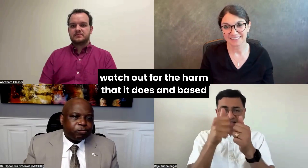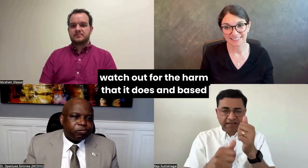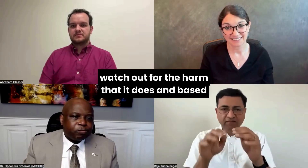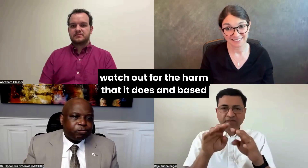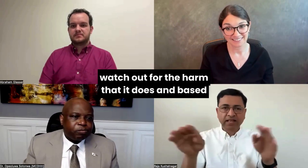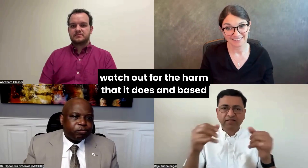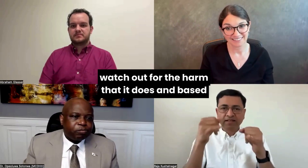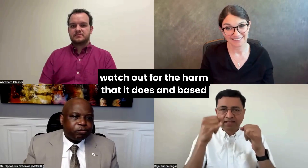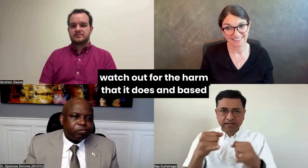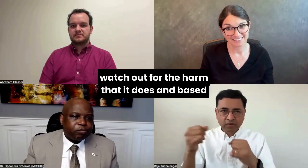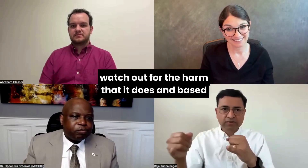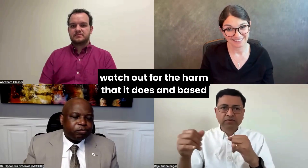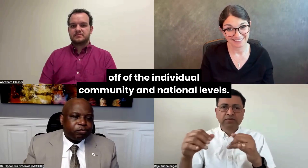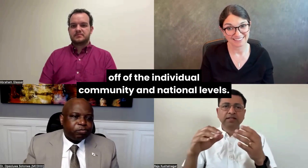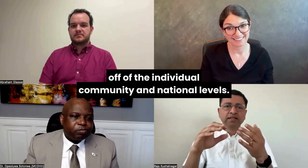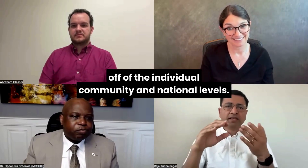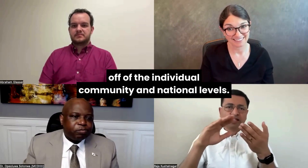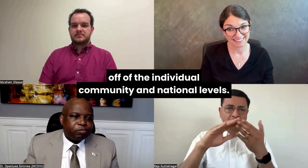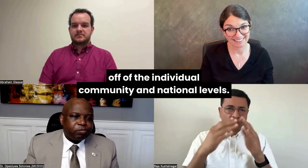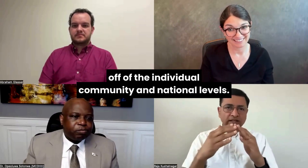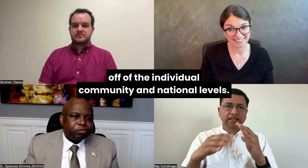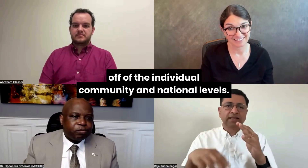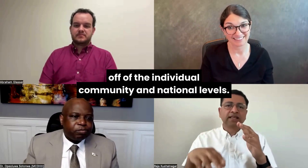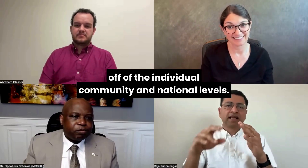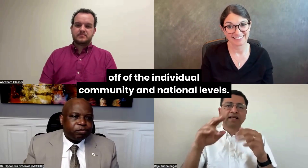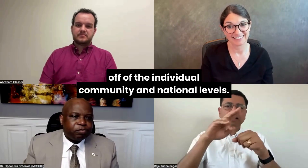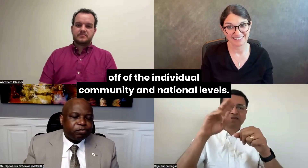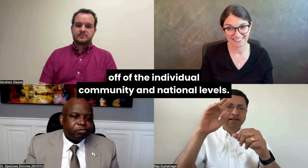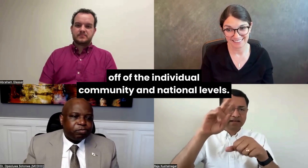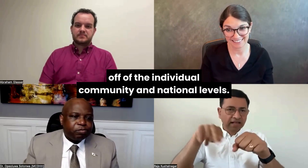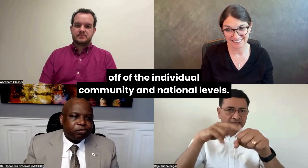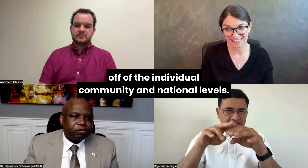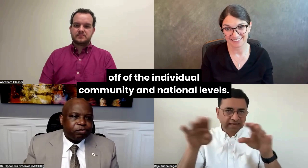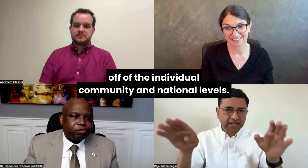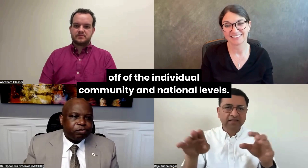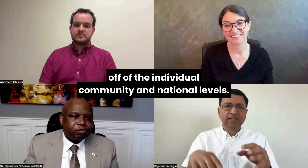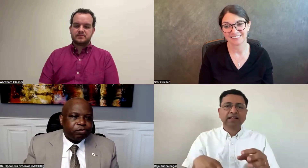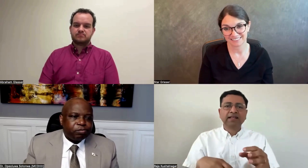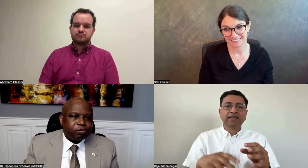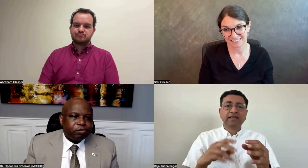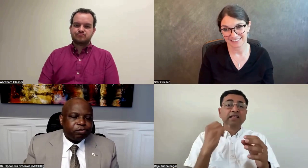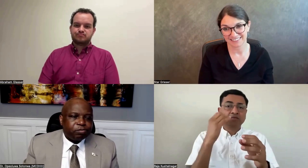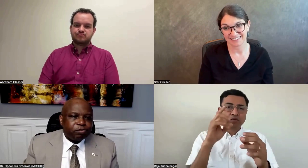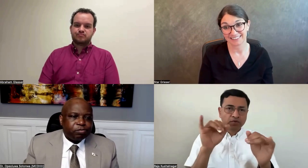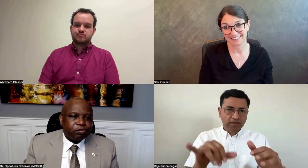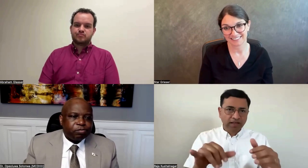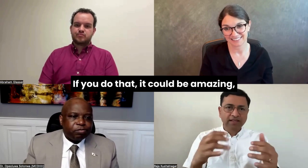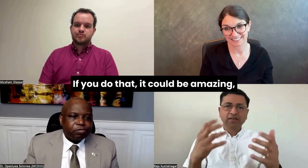off of the individual community and national levels. If you do that, it could be amazing,